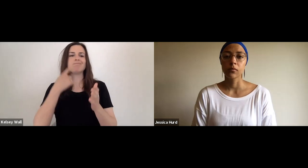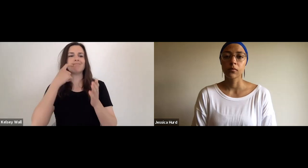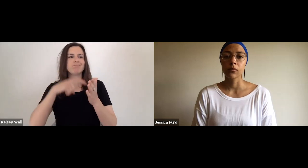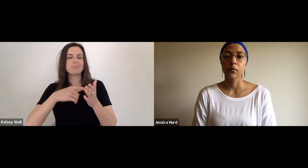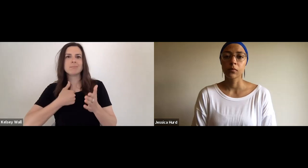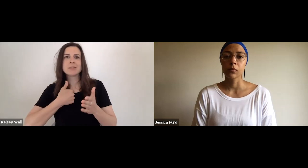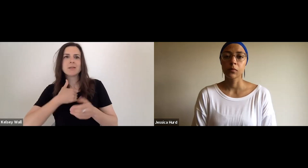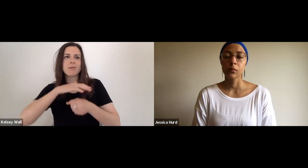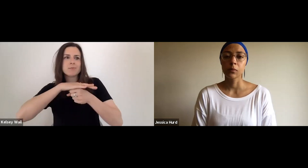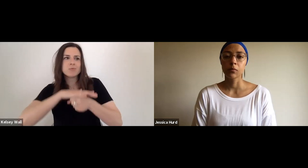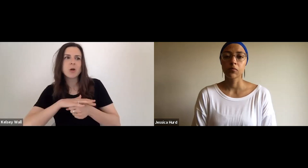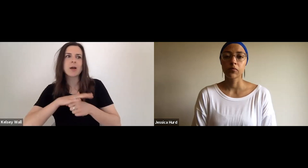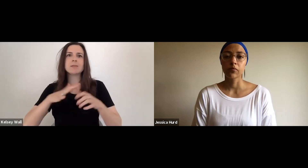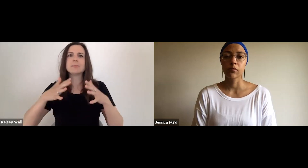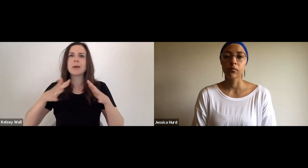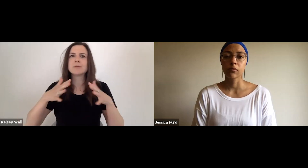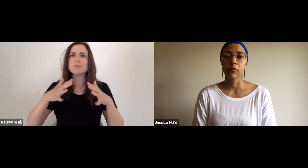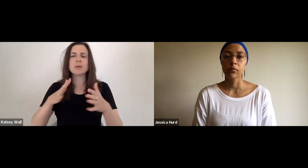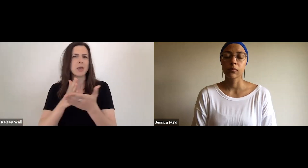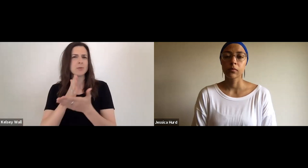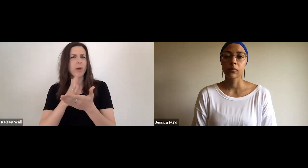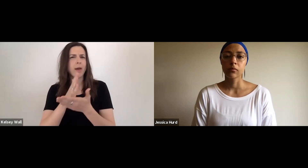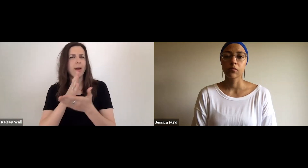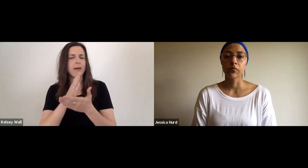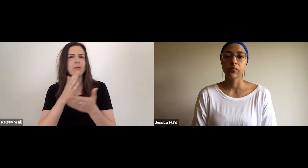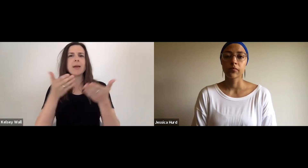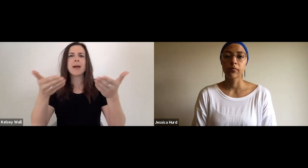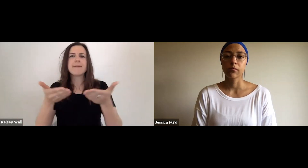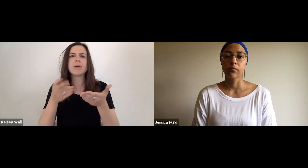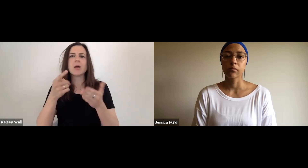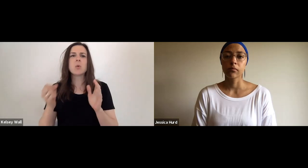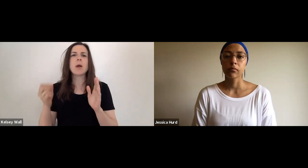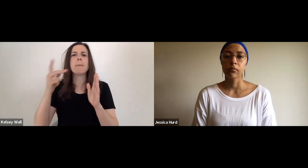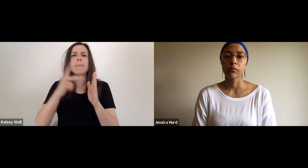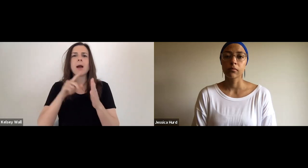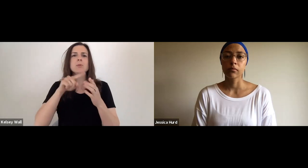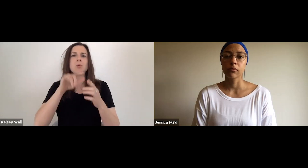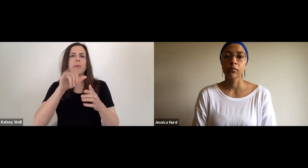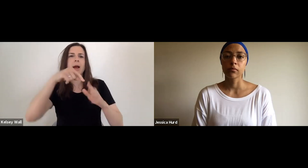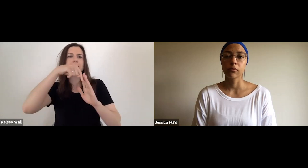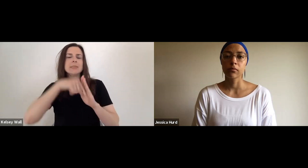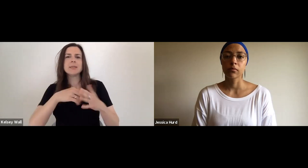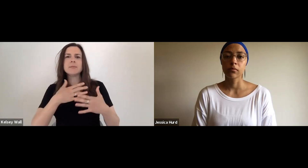or start to feel emotional at any point in time, check in with yourself. It's OK to feel stress and anxiety.